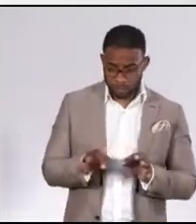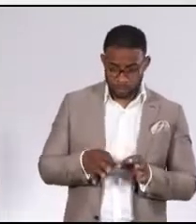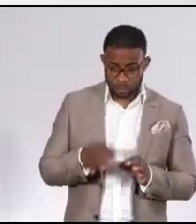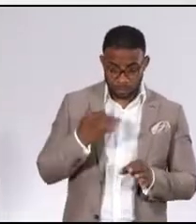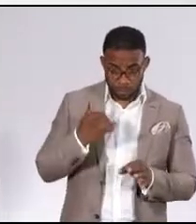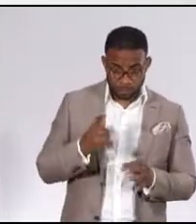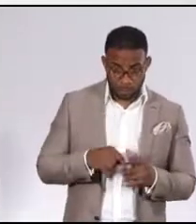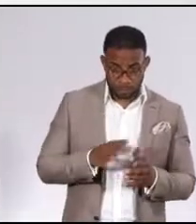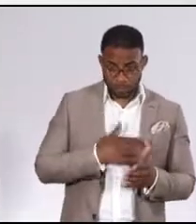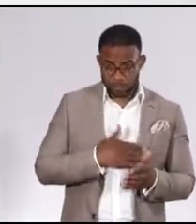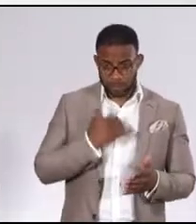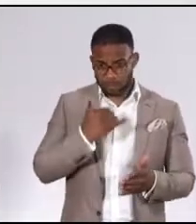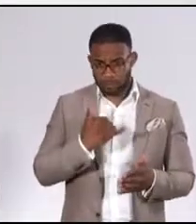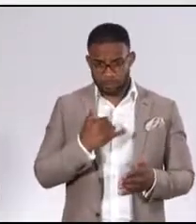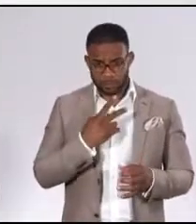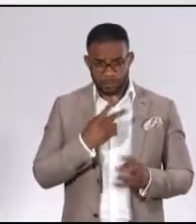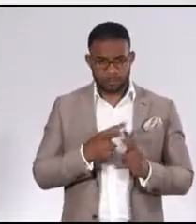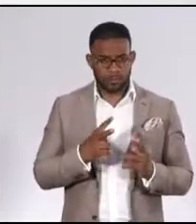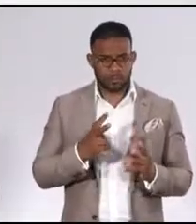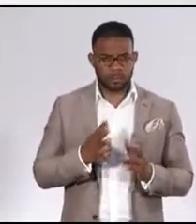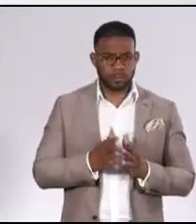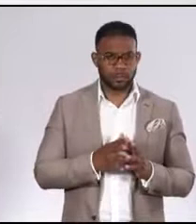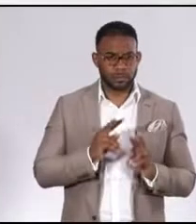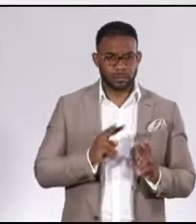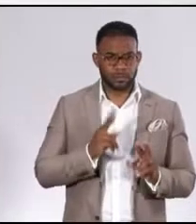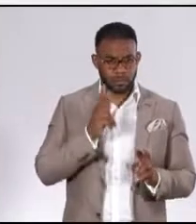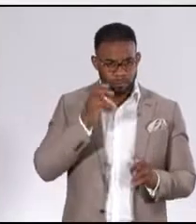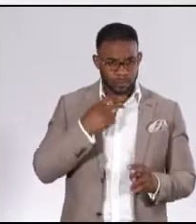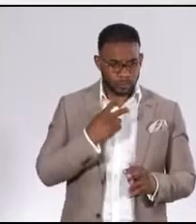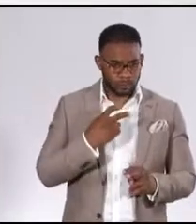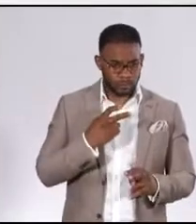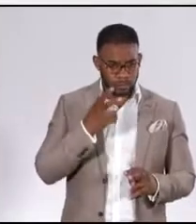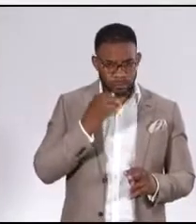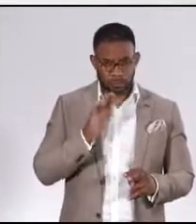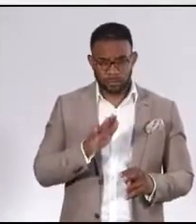to please call in would be very eager to to hear your voices, hear your experiences.